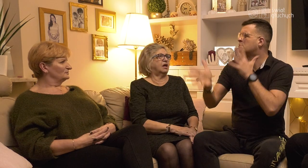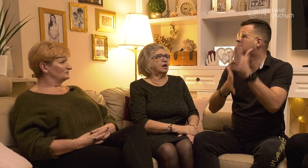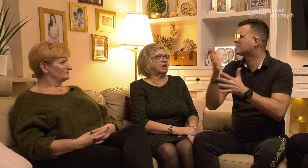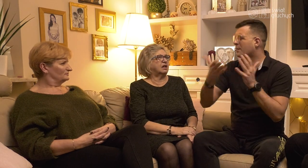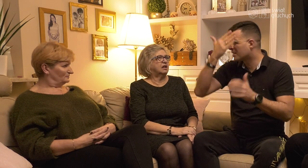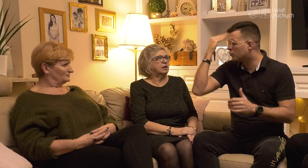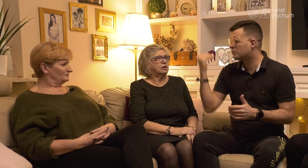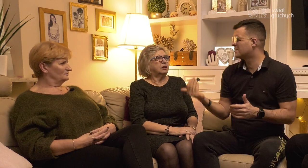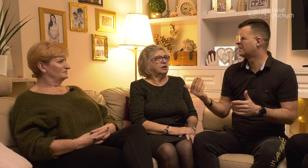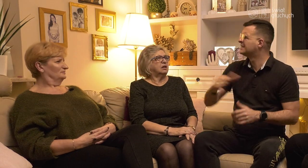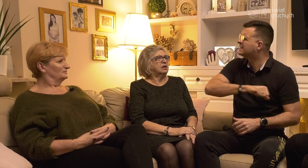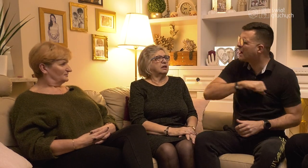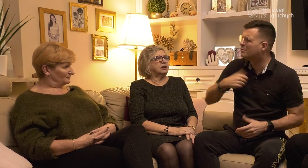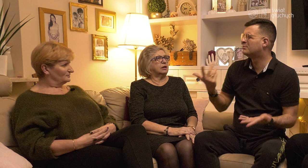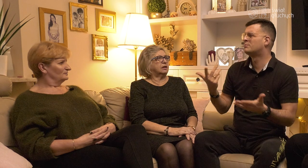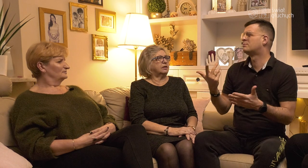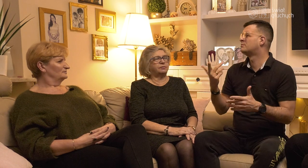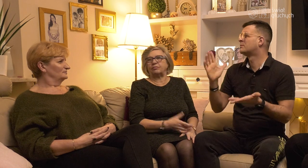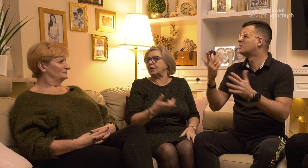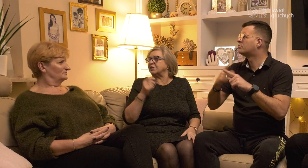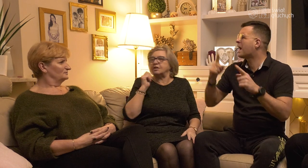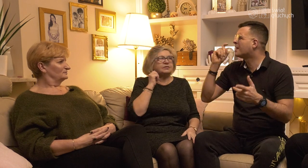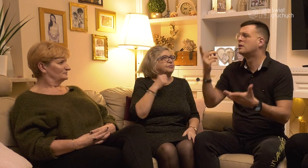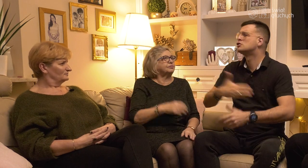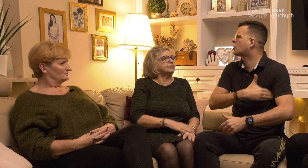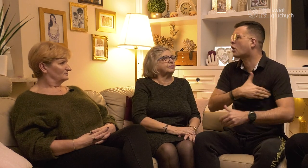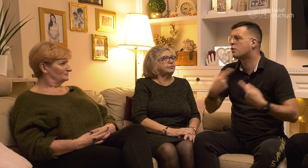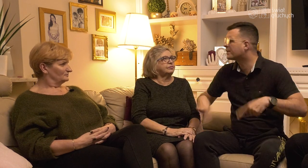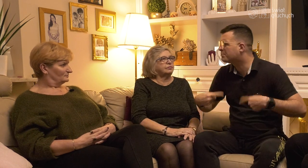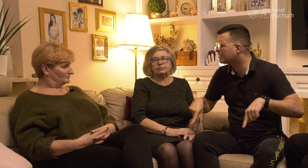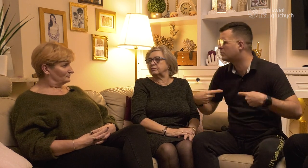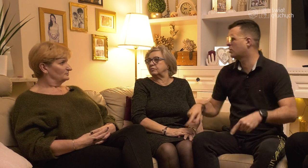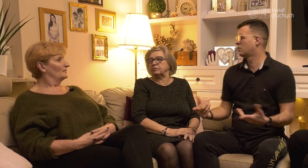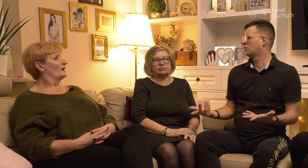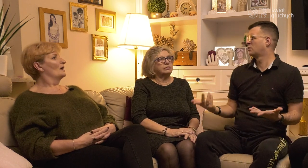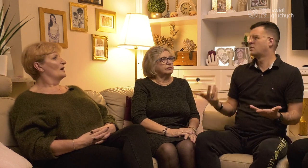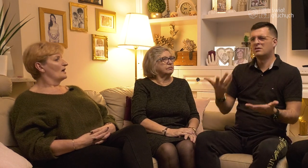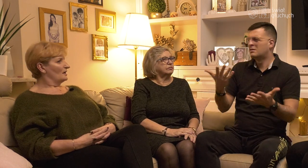[Rafał]: But he can't sign. He's self taught, he's semi-illiterate, he didn't finish school.